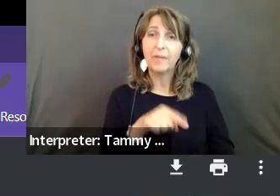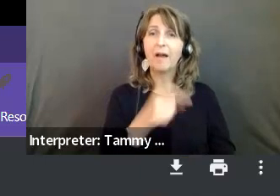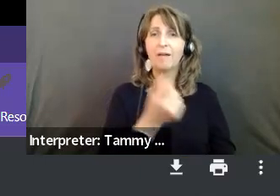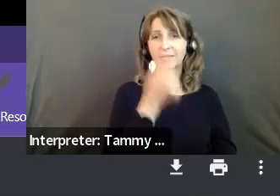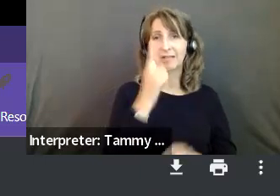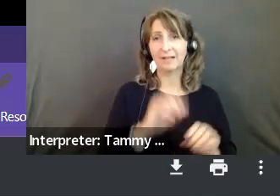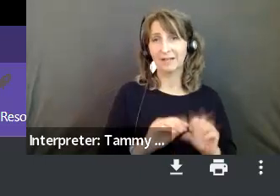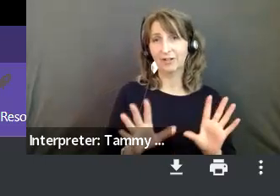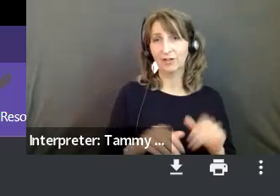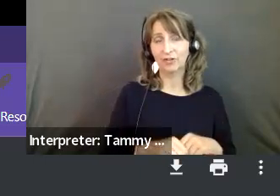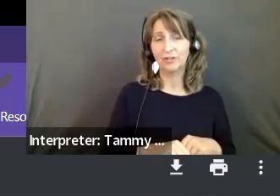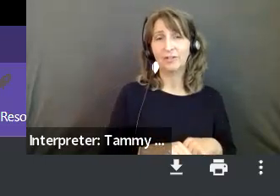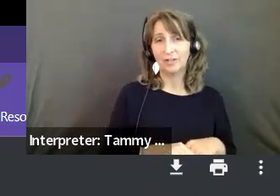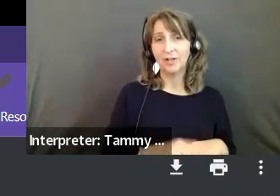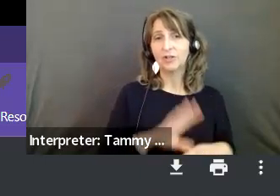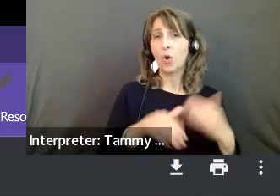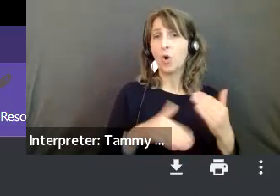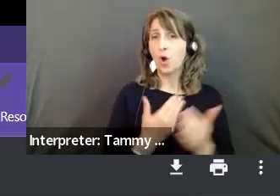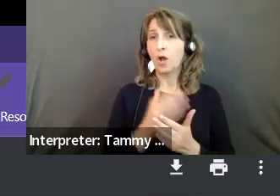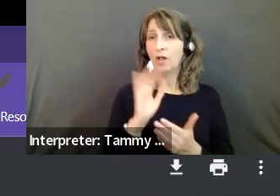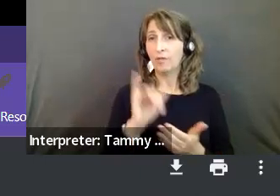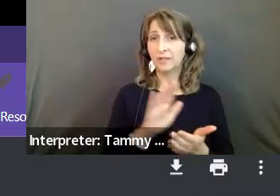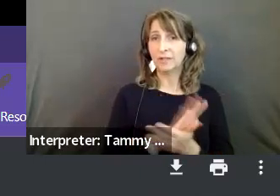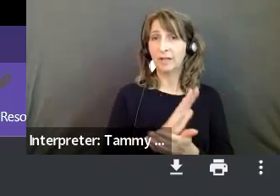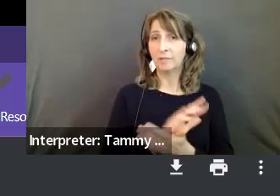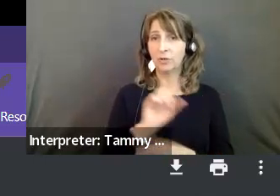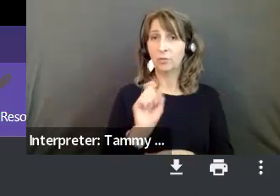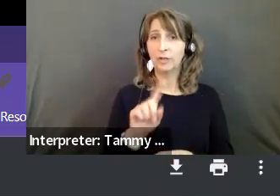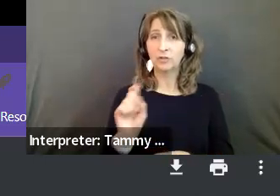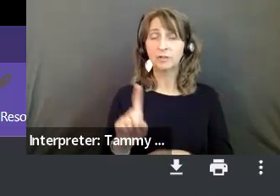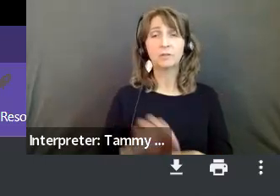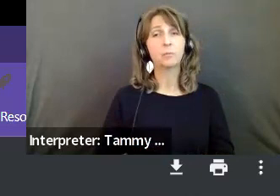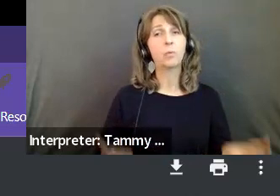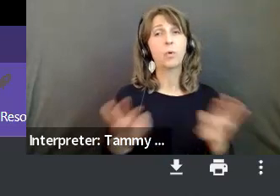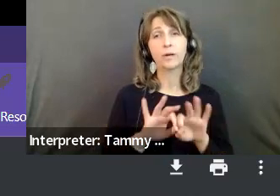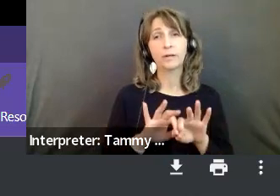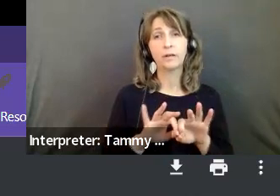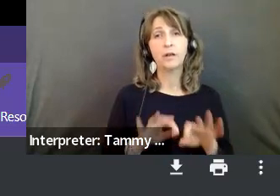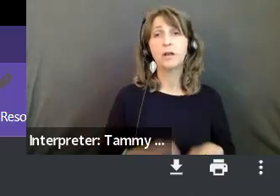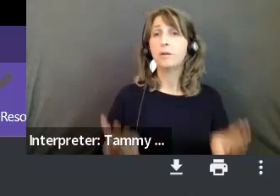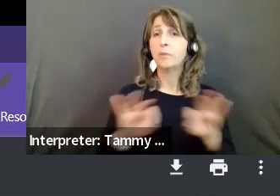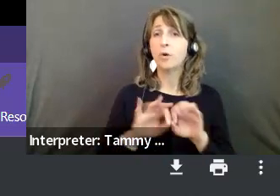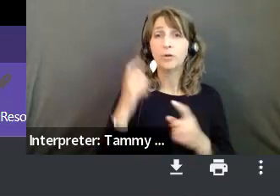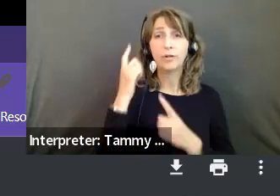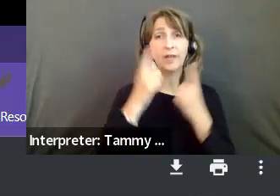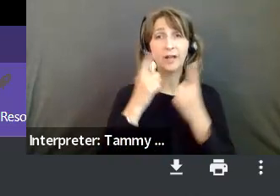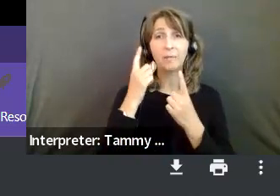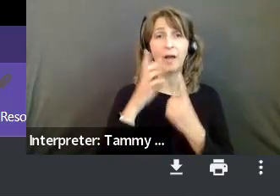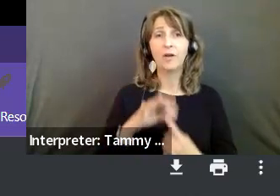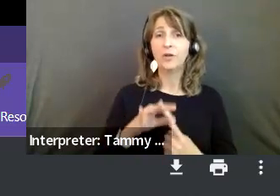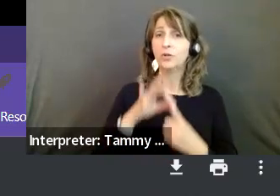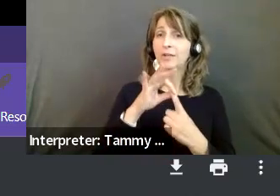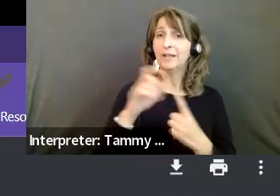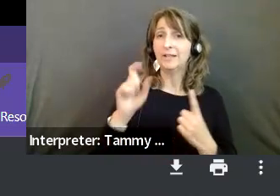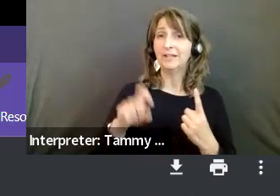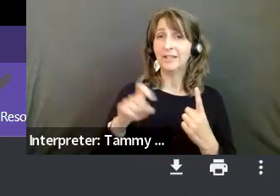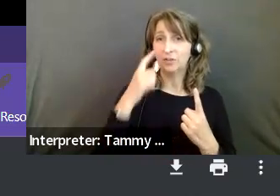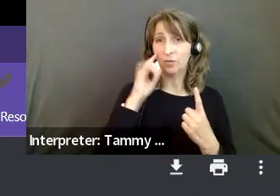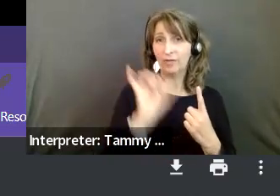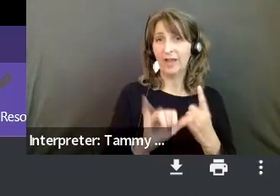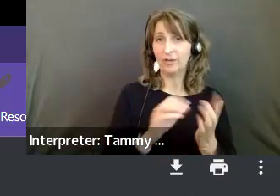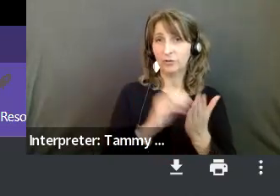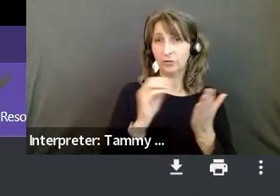So all of this all these questions in this document are really critical to considering the unique needs of that student and how.